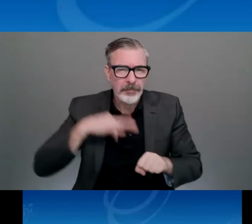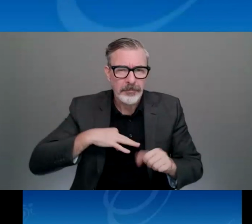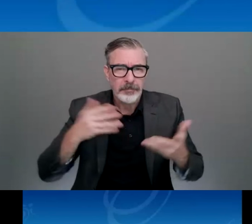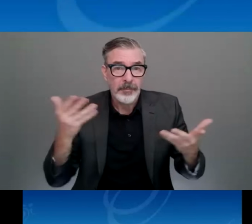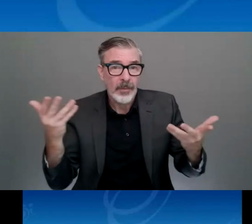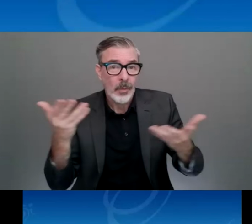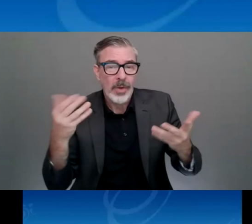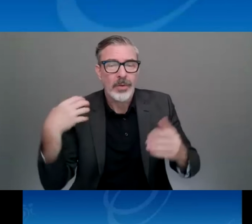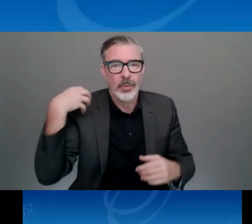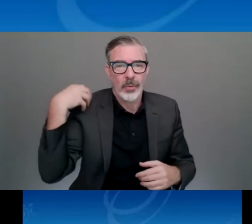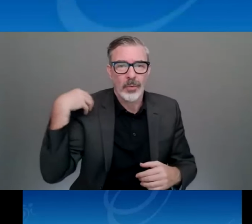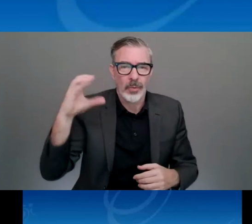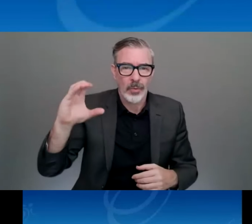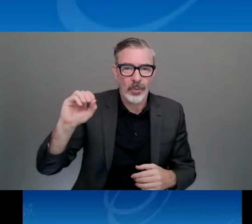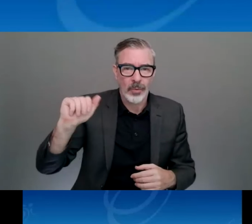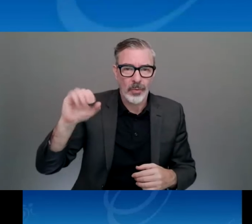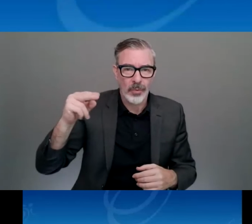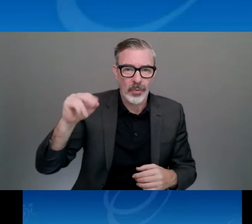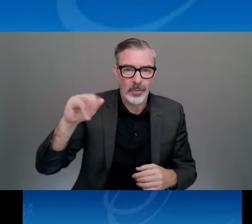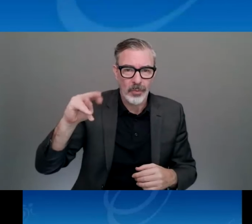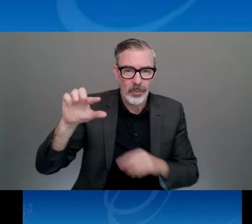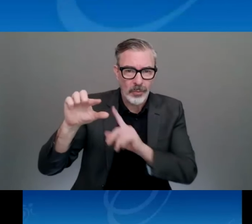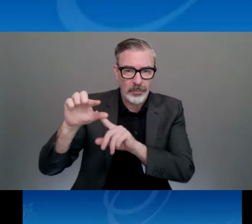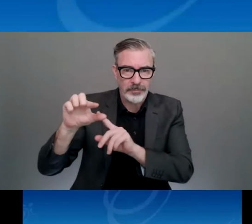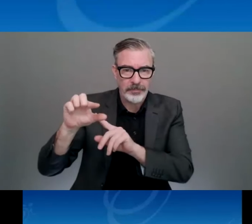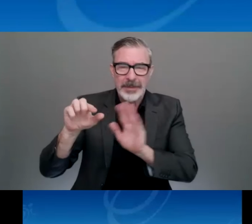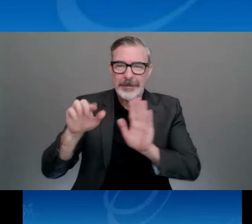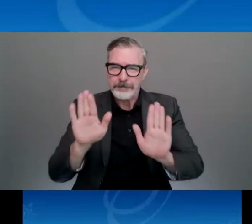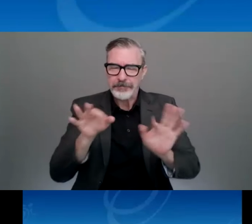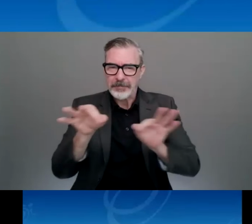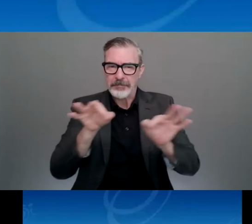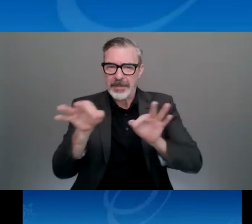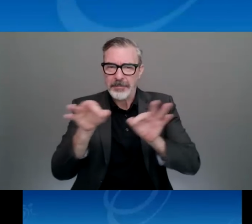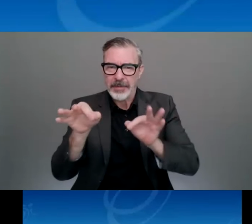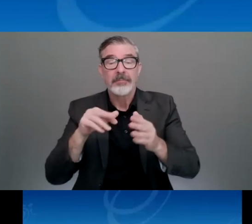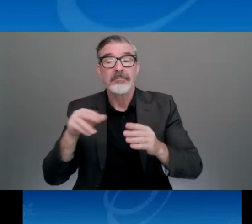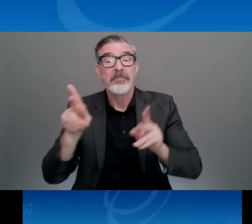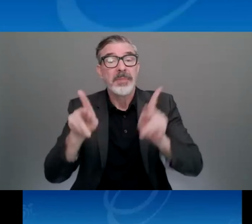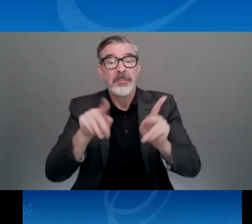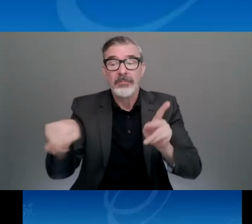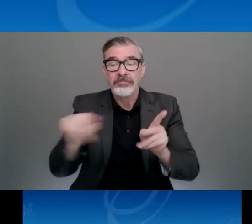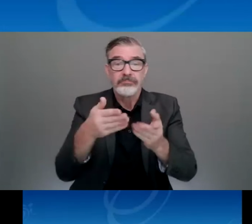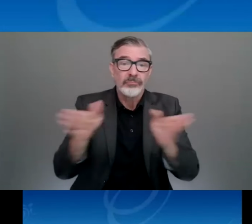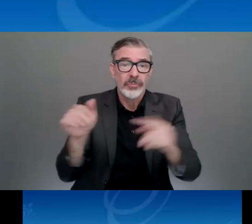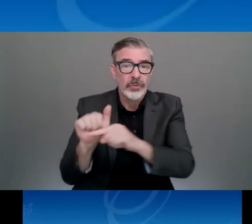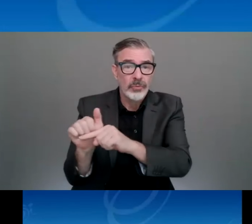It's not it's not the, it's not just the training for everybody. It's the let's actually have a conversation